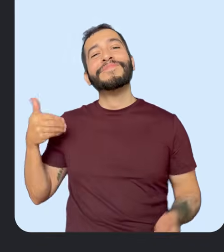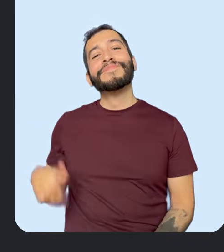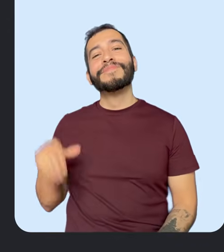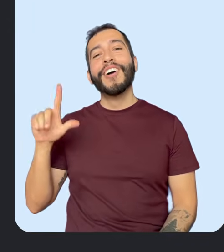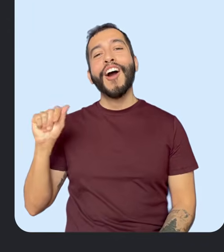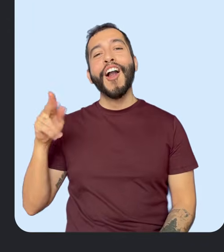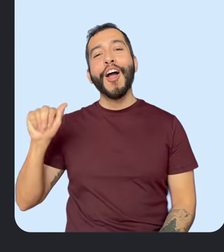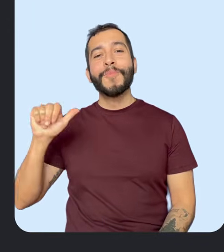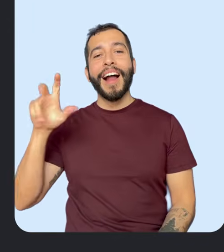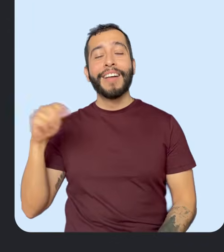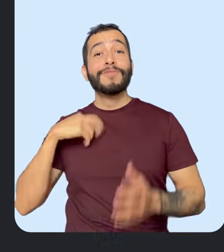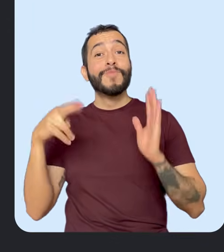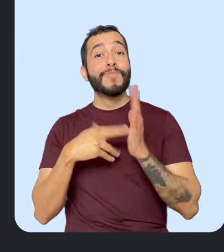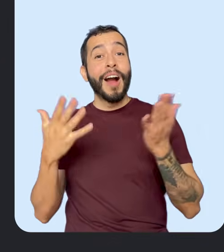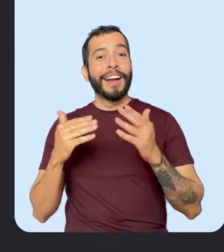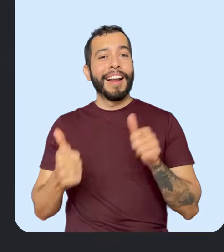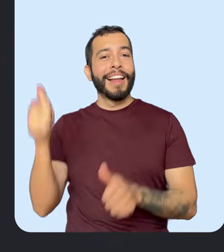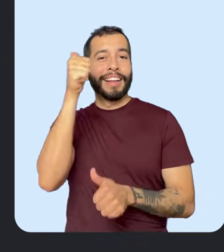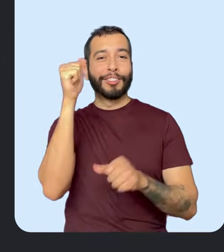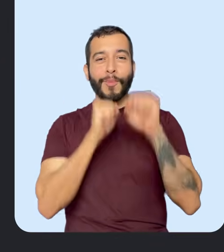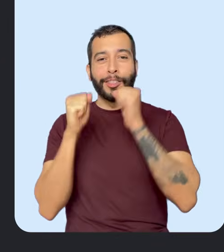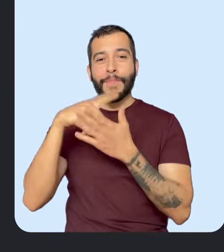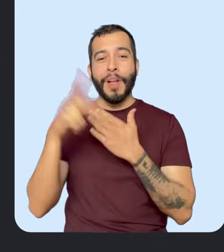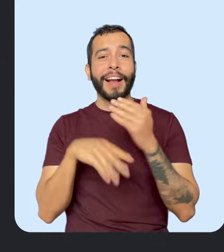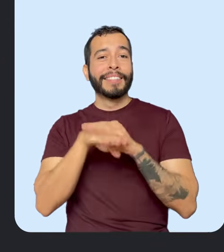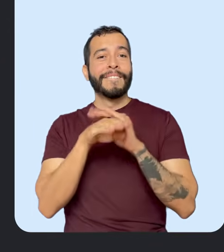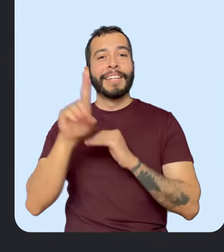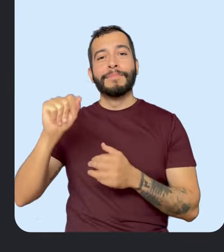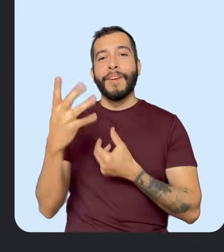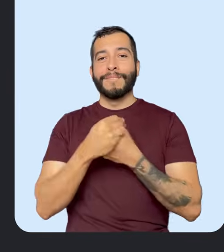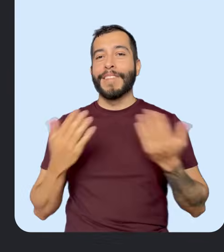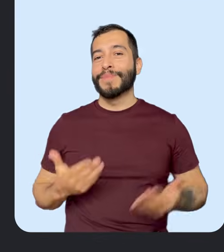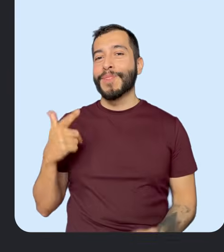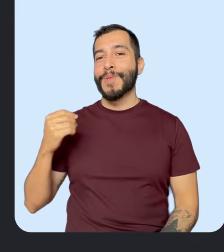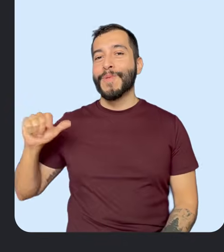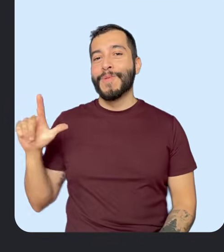My name is Laura Allen, and my role as Head of Strategy and Programs for Accessibility and Disability Inclusion here at Google.